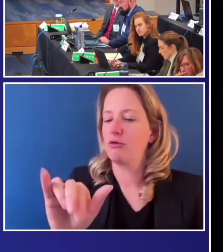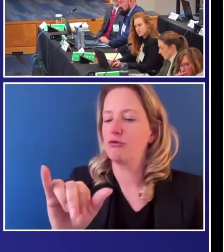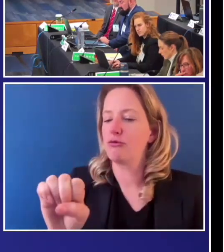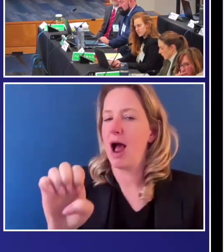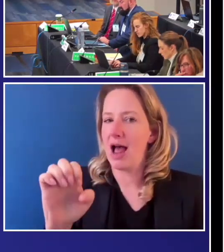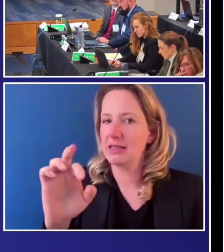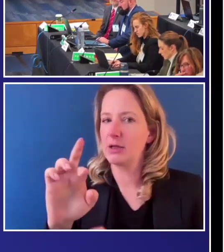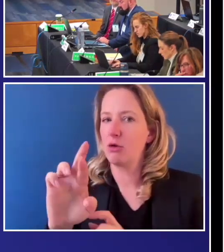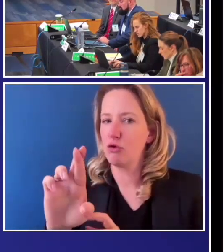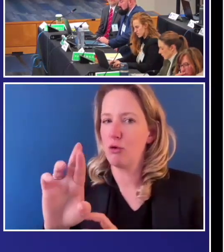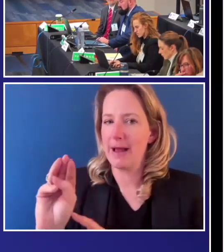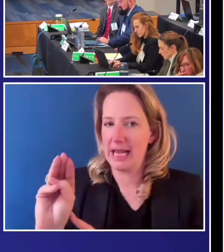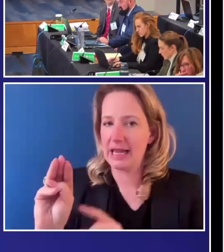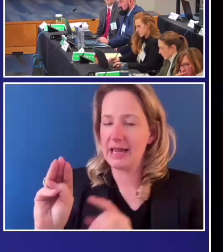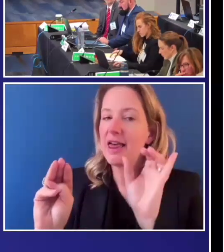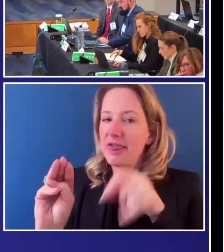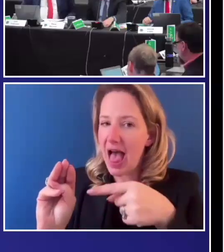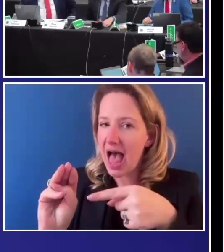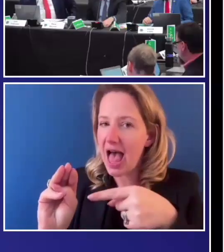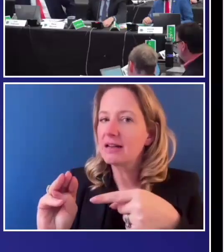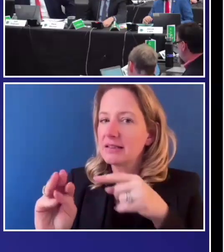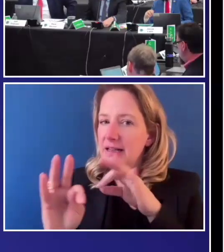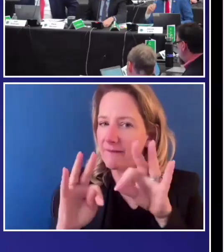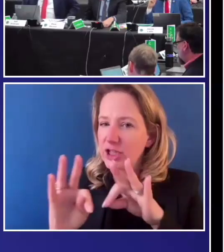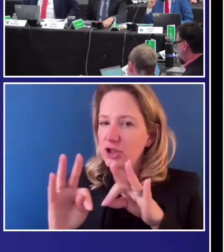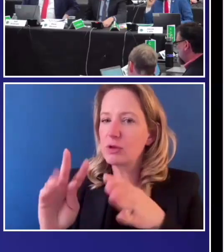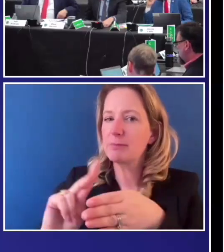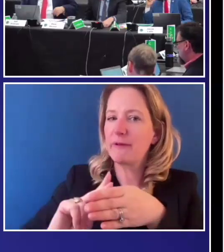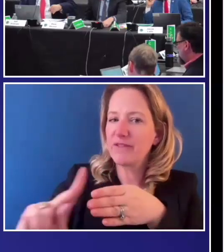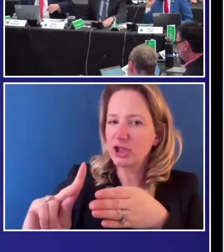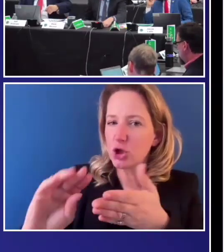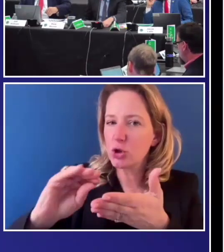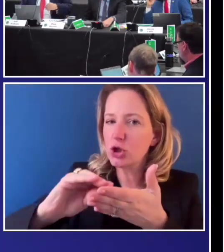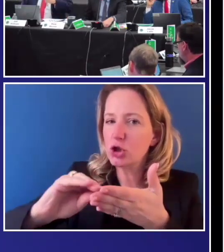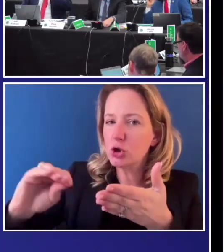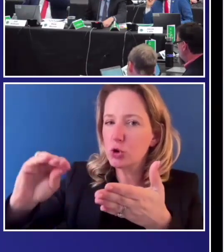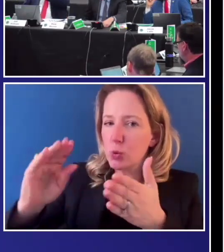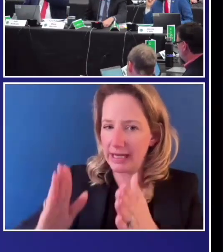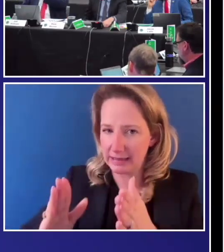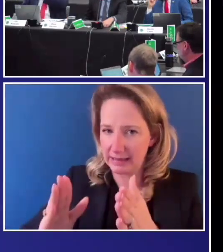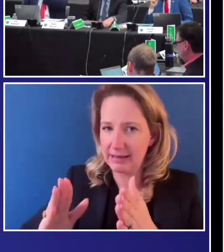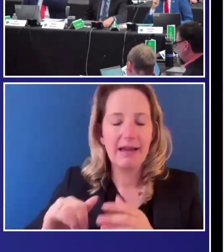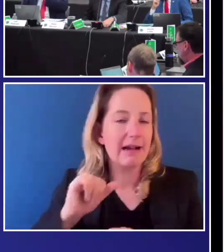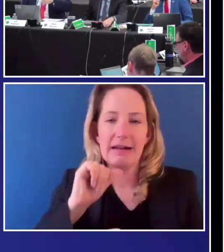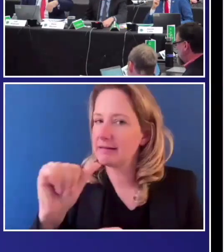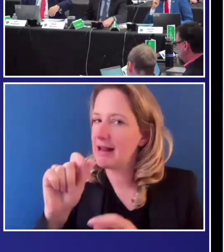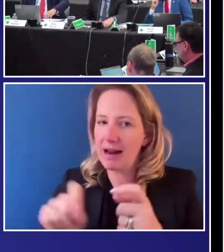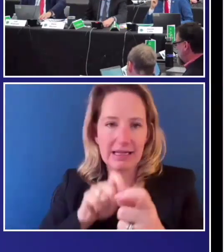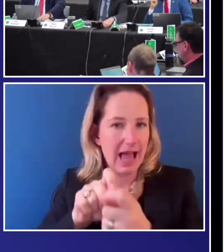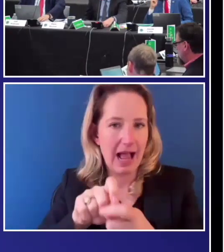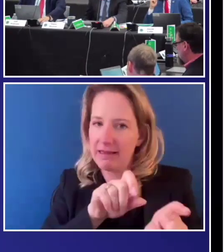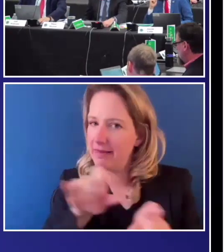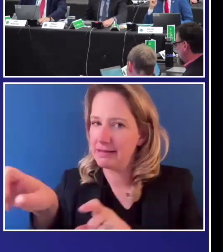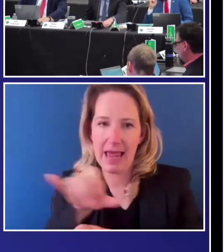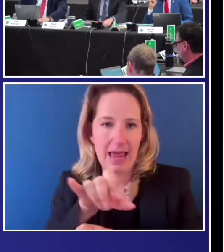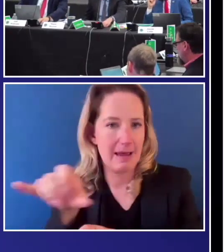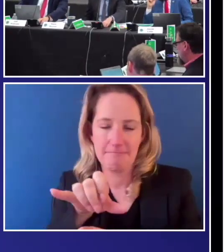definition was professional student and it is not exactly the same as this one. But Jeff, do you want to speak a little bit more to this one?